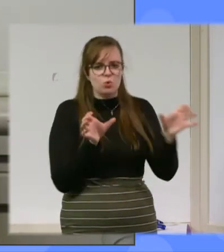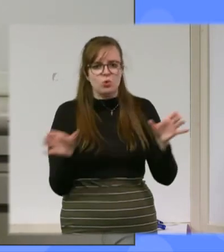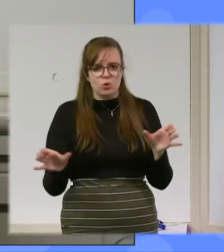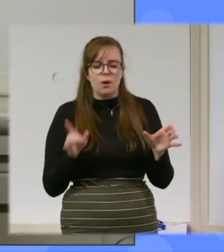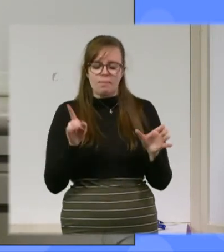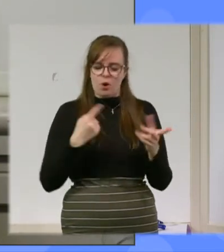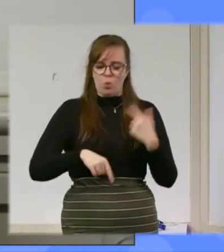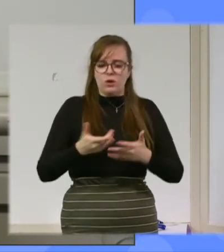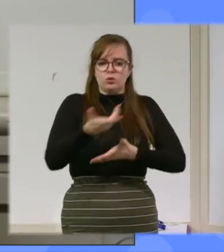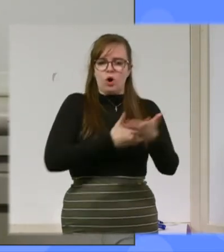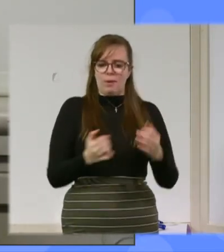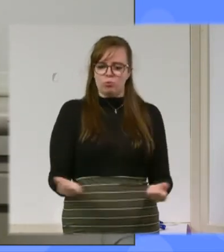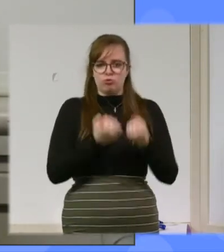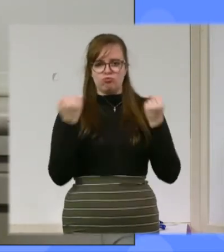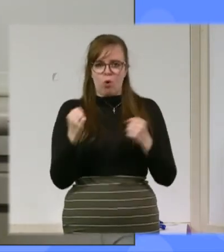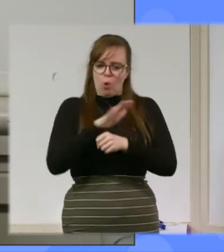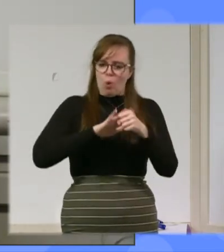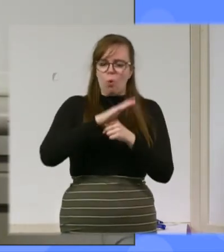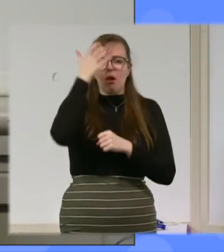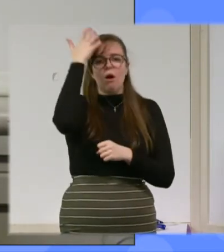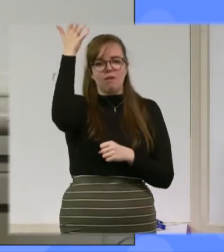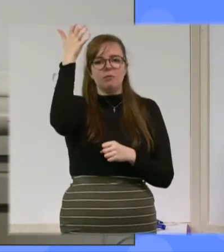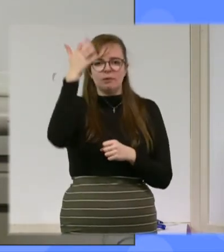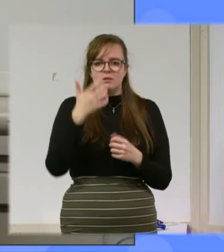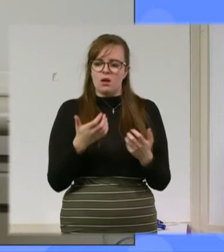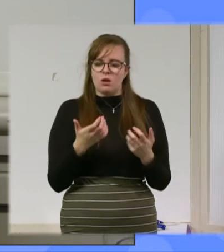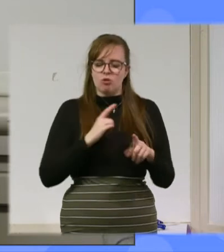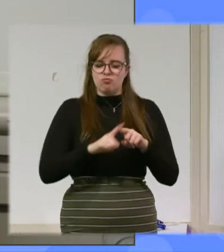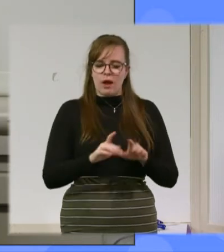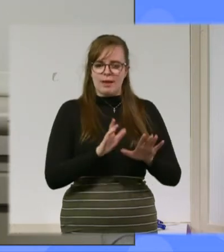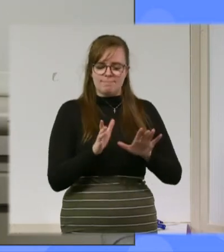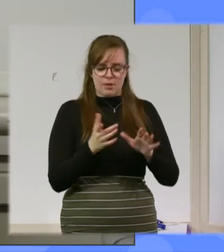strong local government and a move away from the model we have at the moment